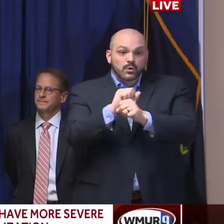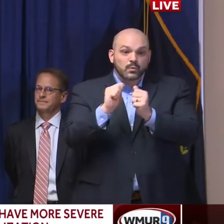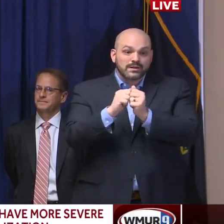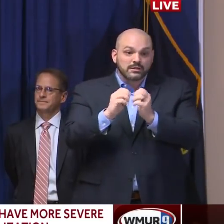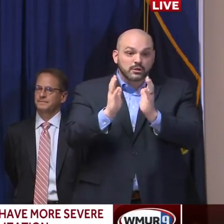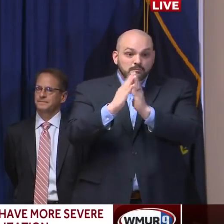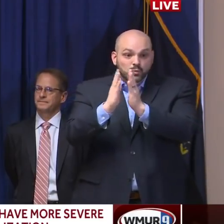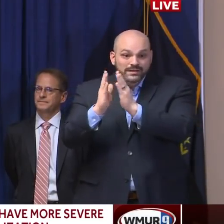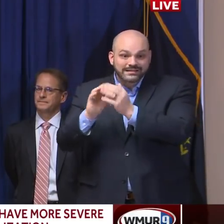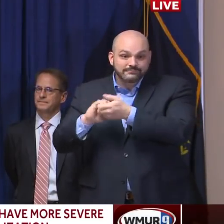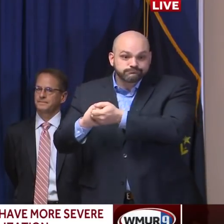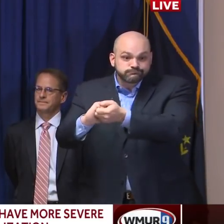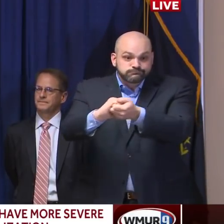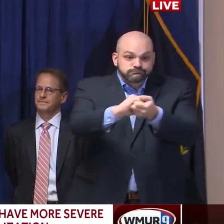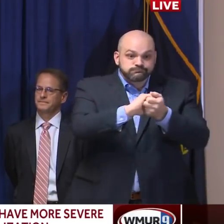COMING DAYS AND WEEKS.